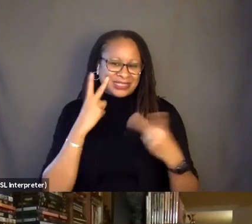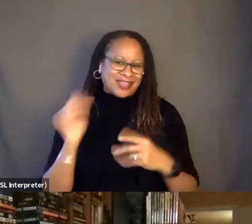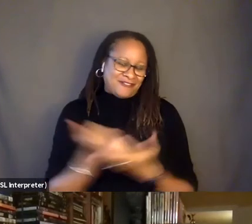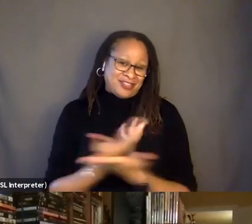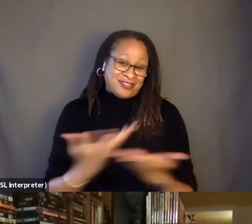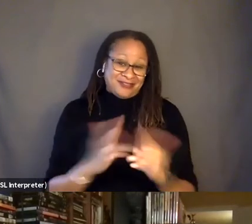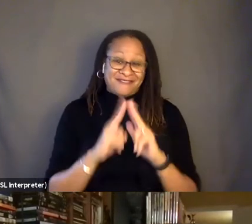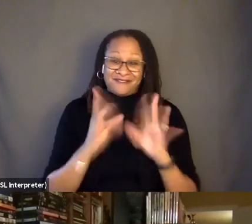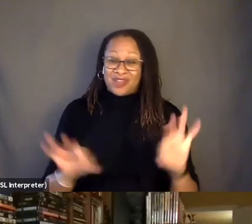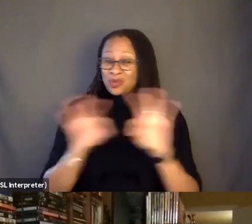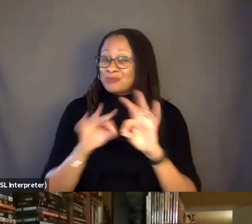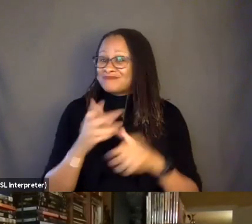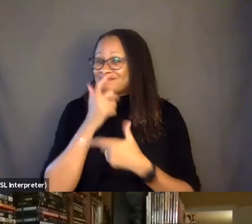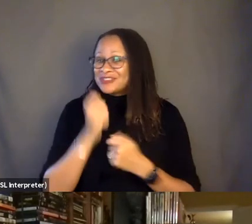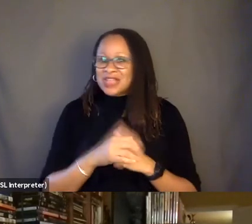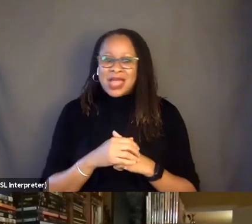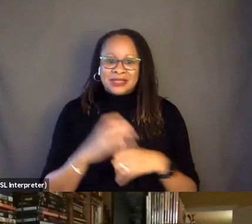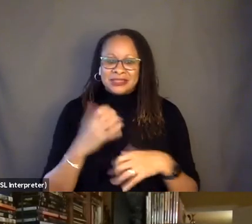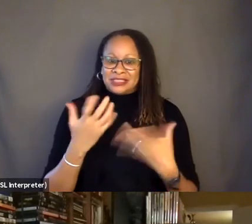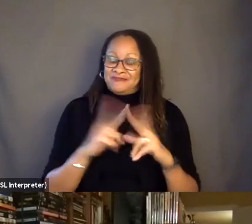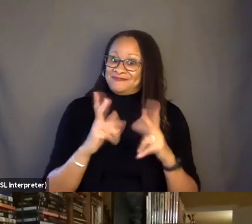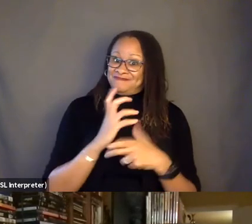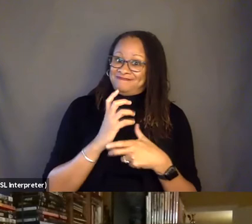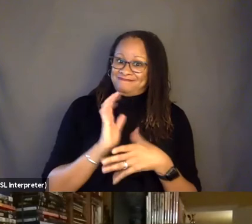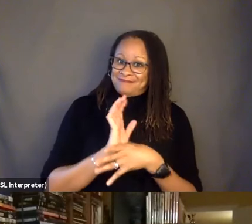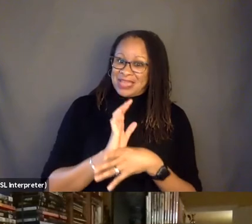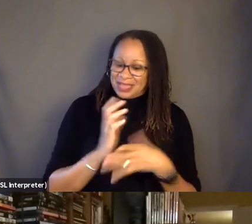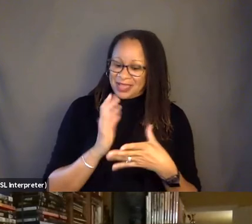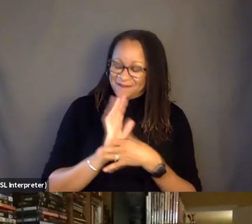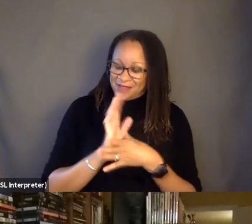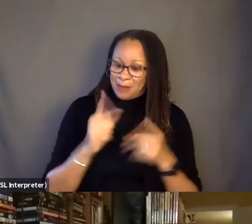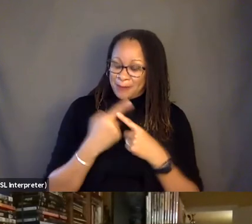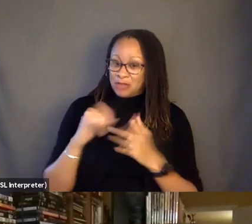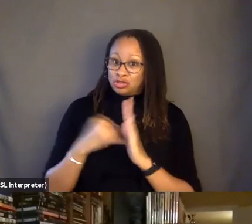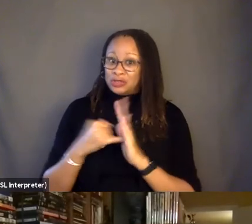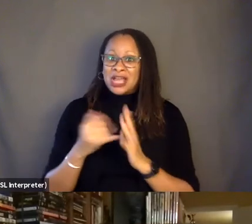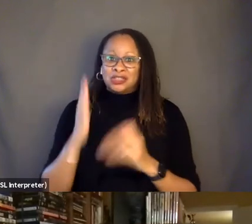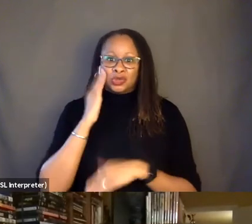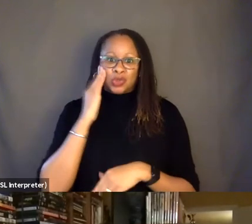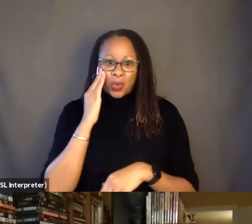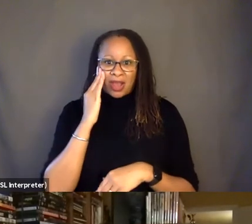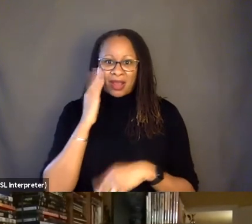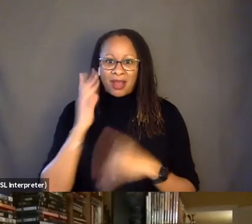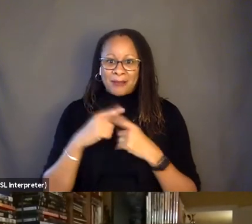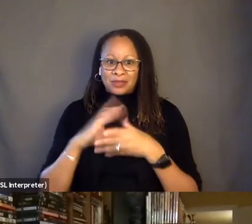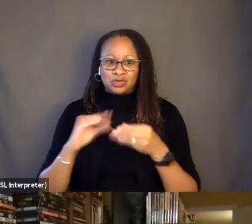It was really interesting making a film about a journalist because she's so aware of stories. Every time she'd say, "Do you have it?" I'm like, "On what?